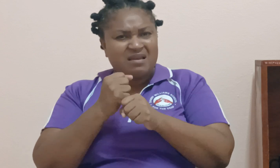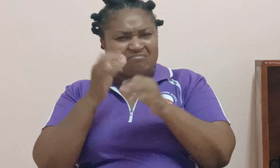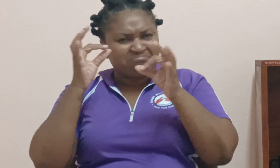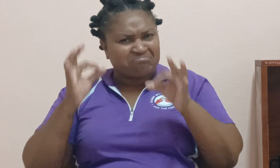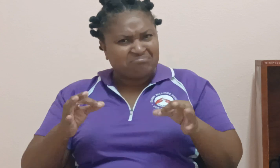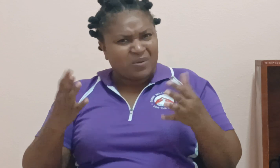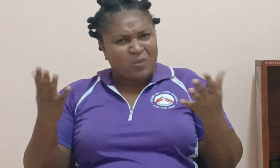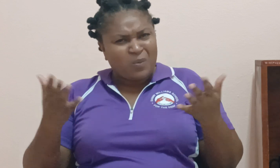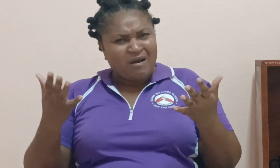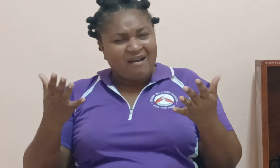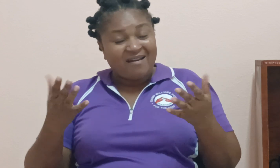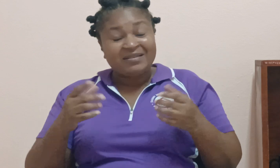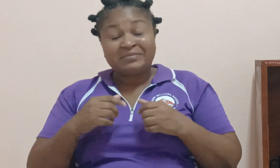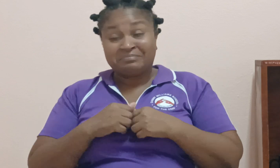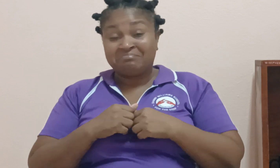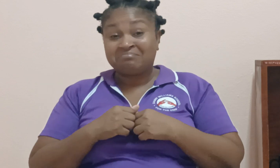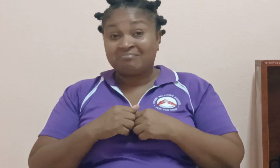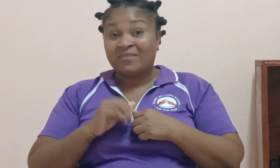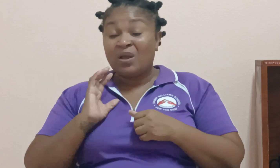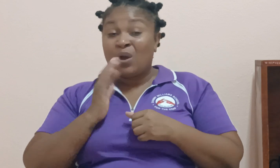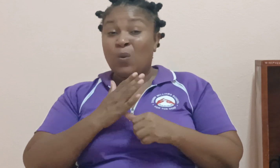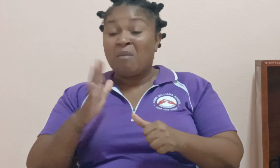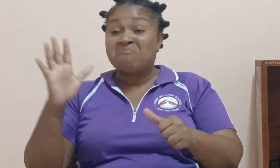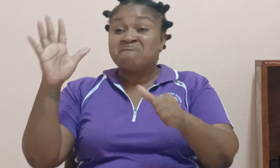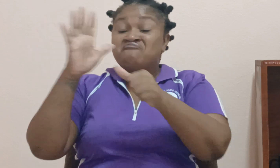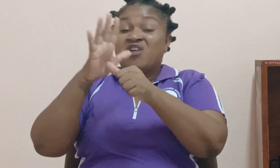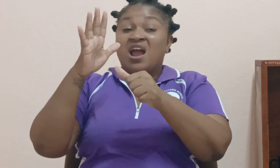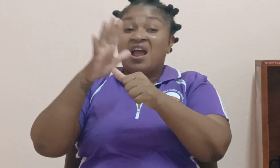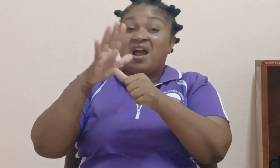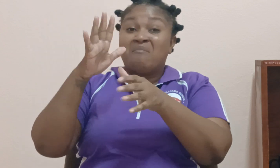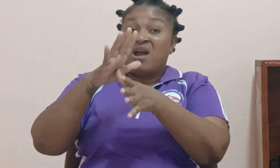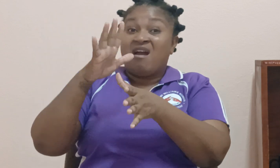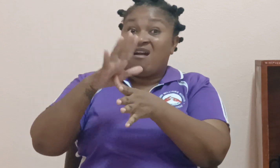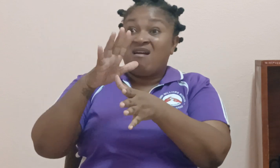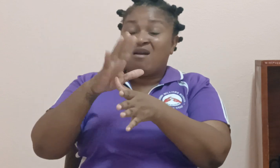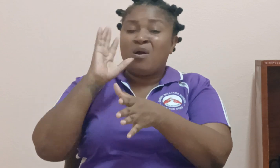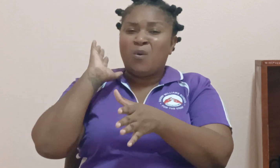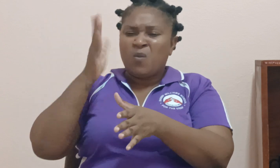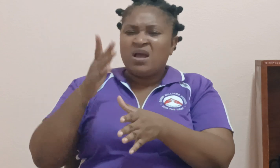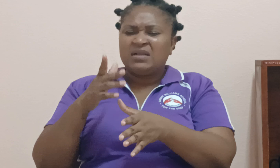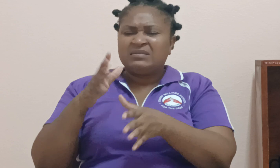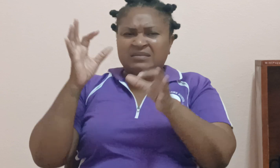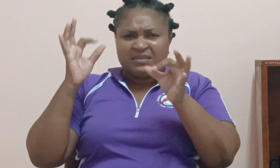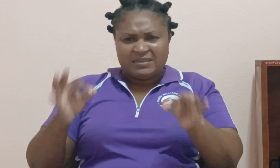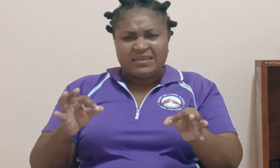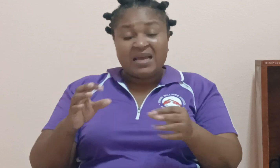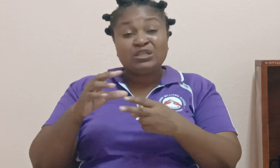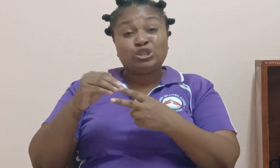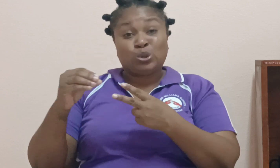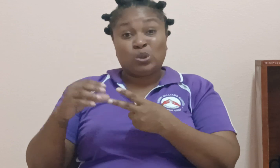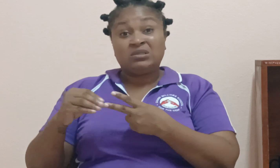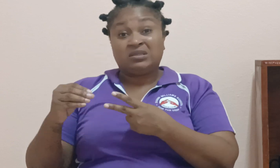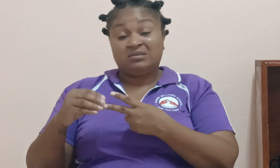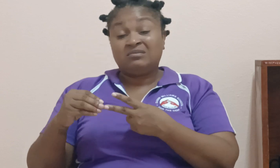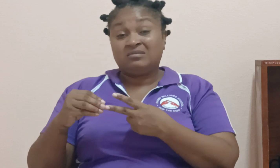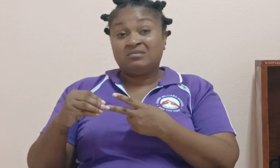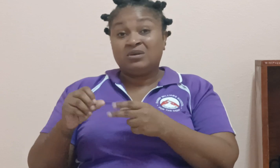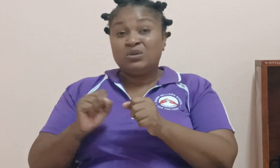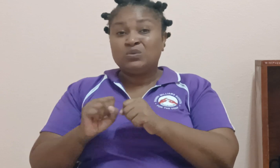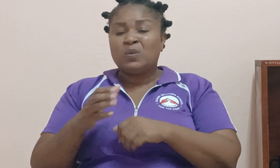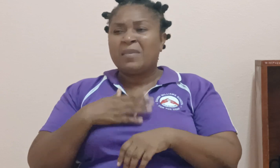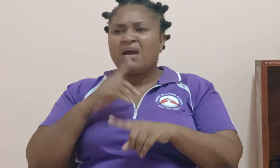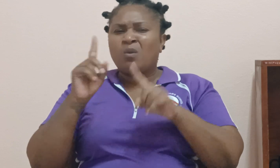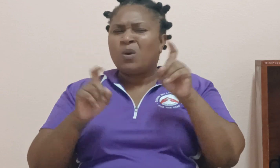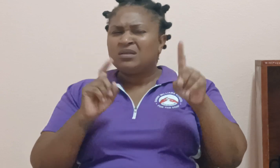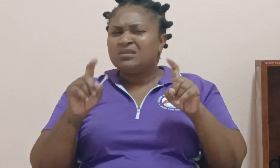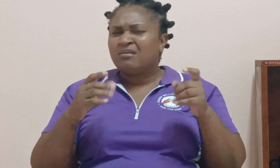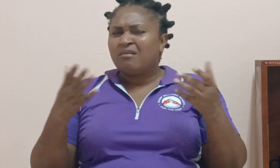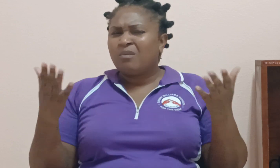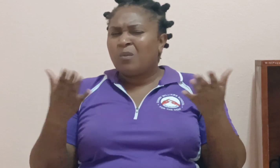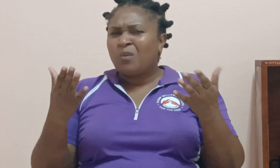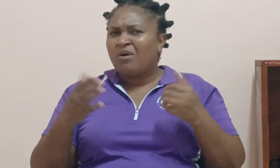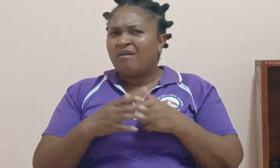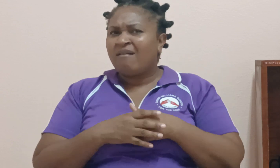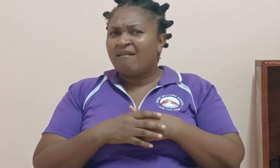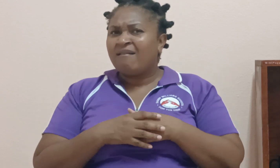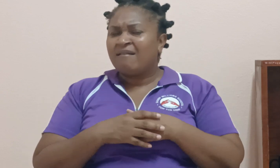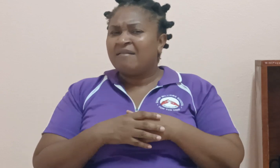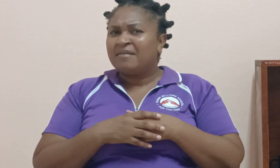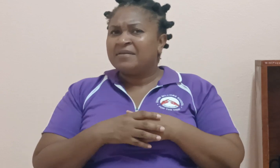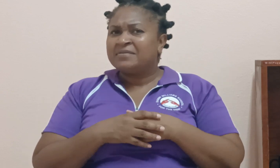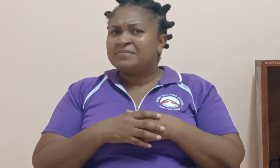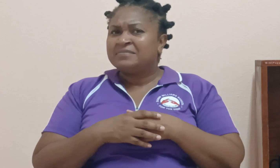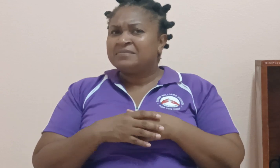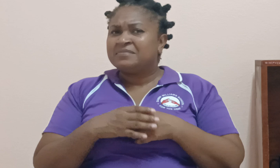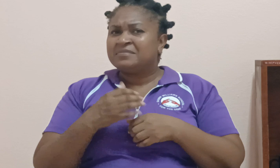Our priorities will determine our choices. So, my question to you and to myself: